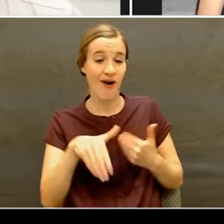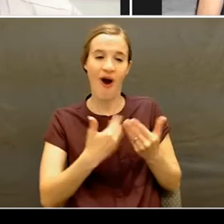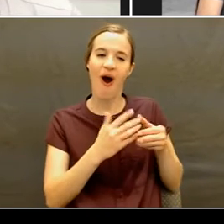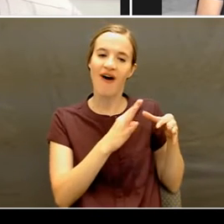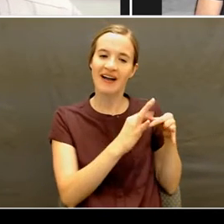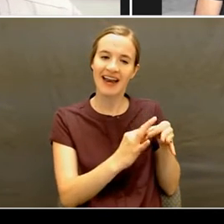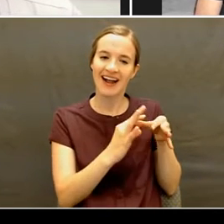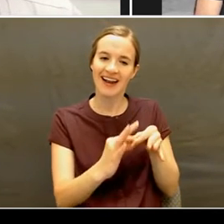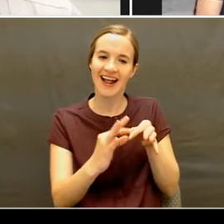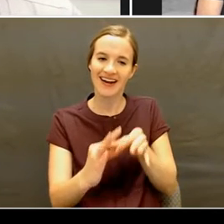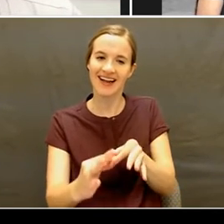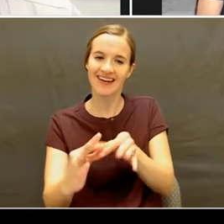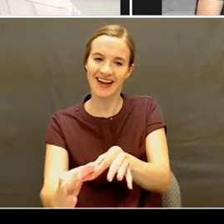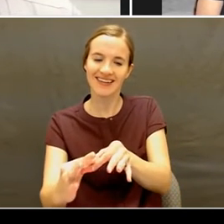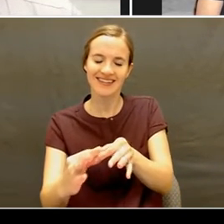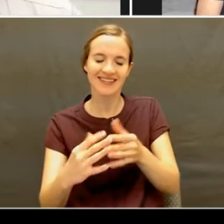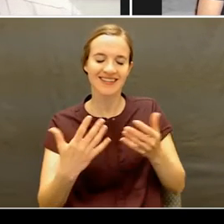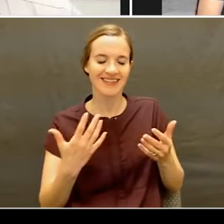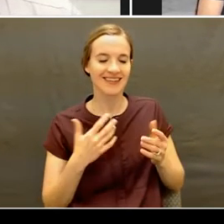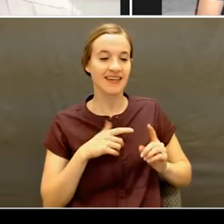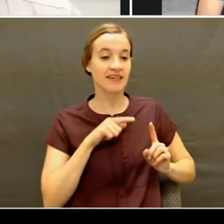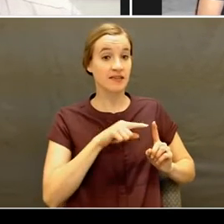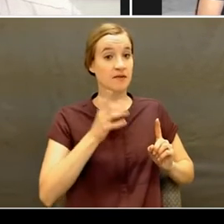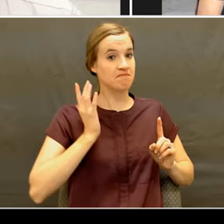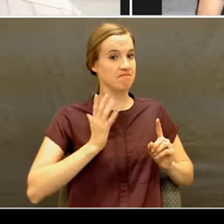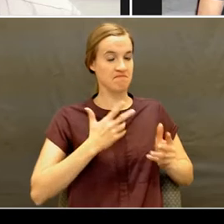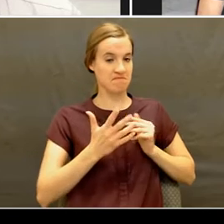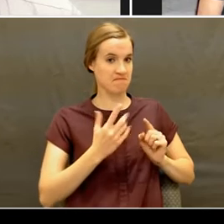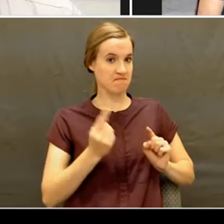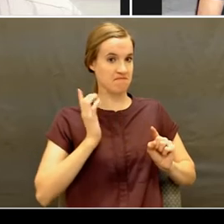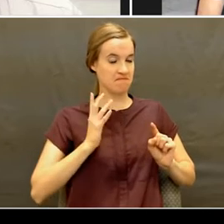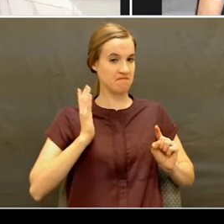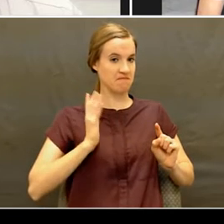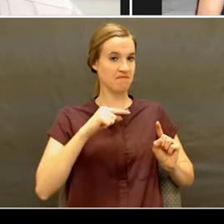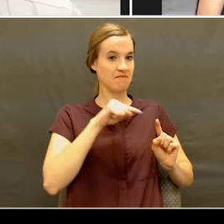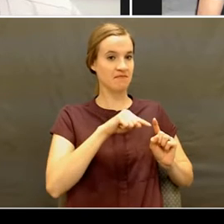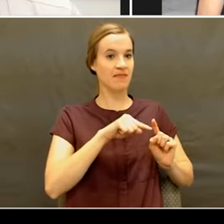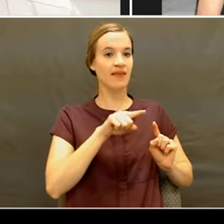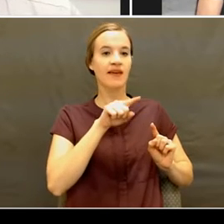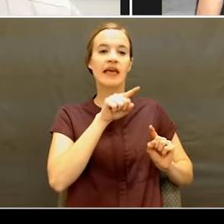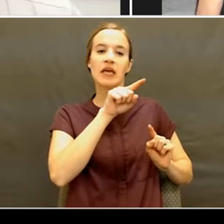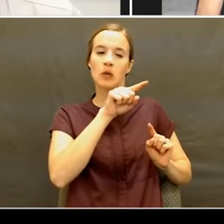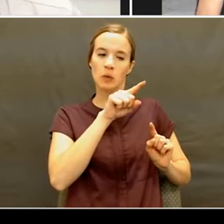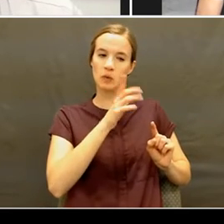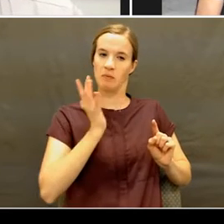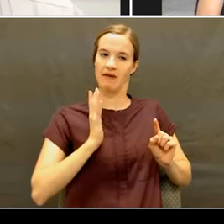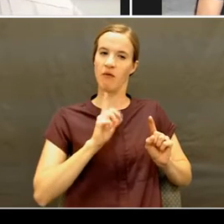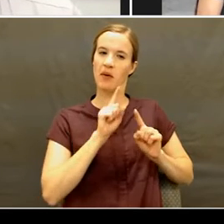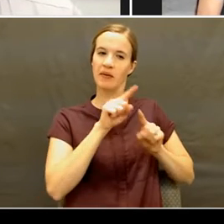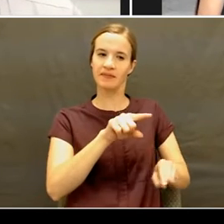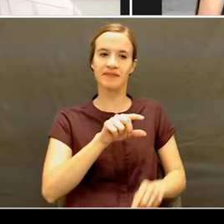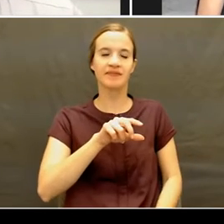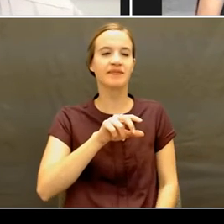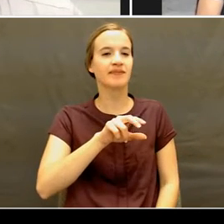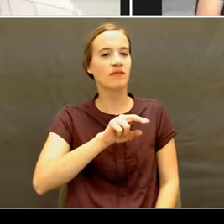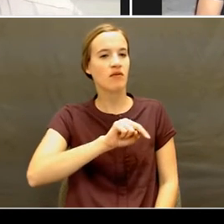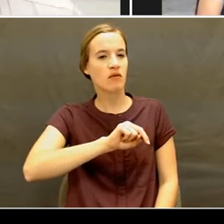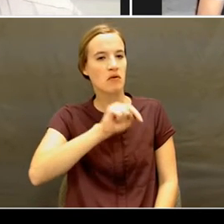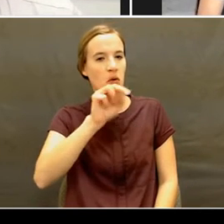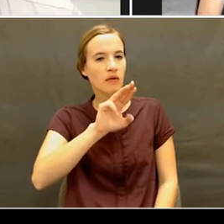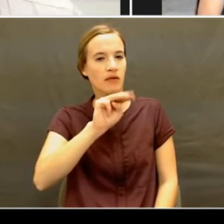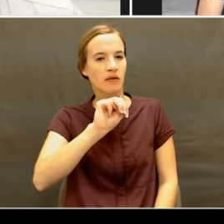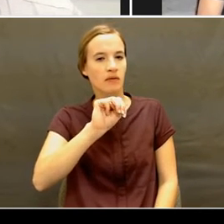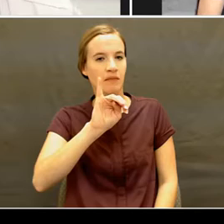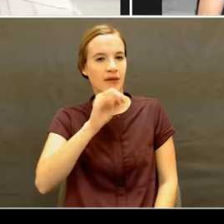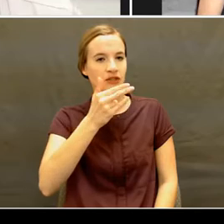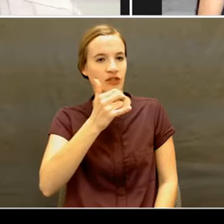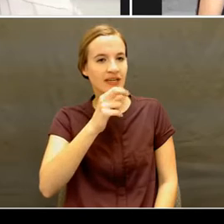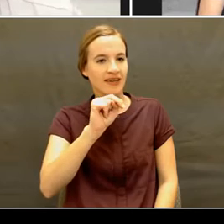University of Michigan, I think in 71 was I think Northern Michigan. But, and then, all that